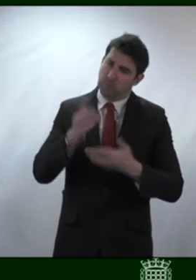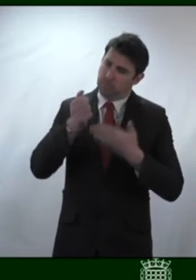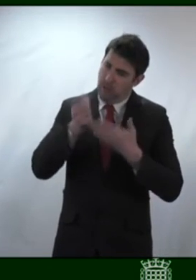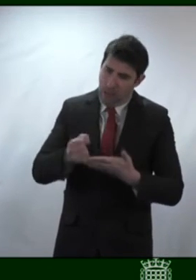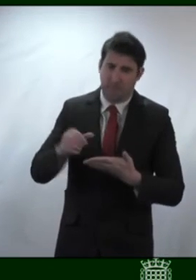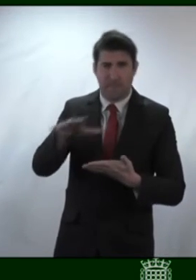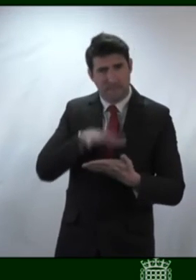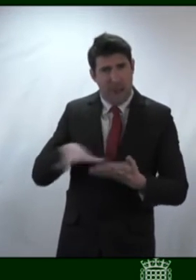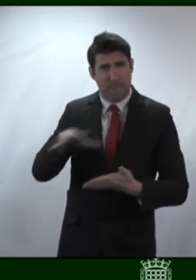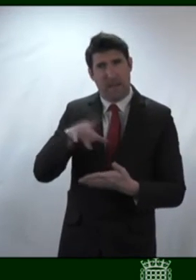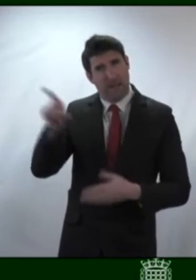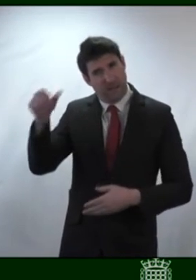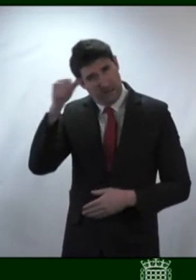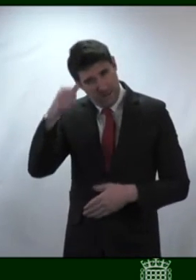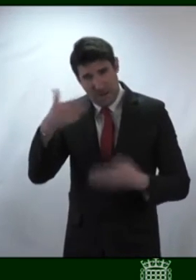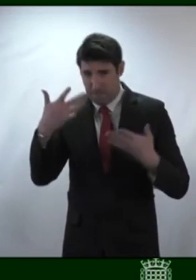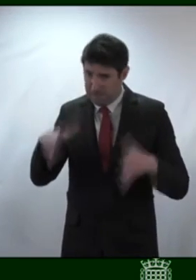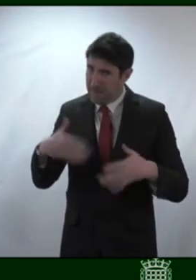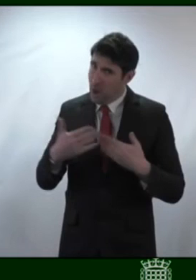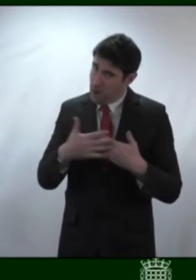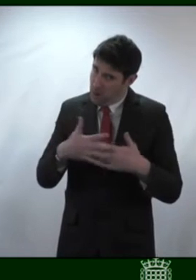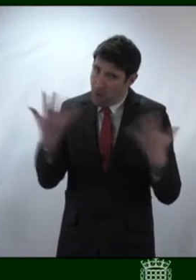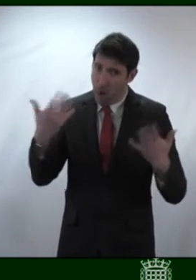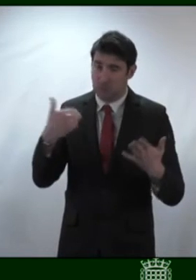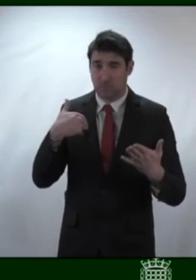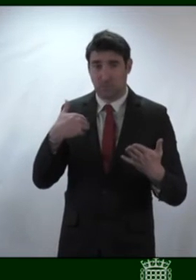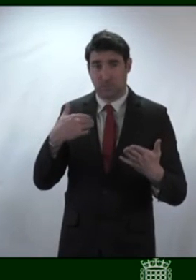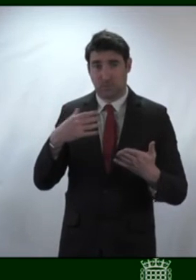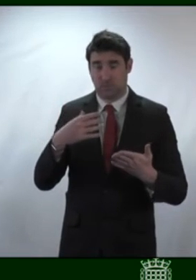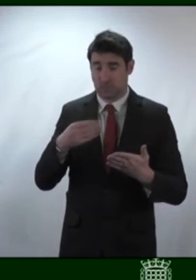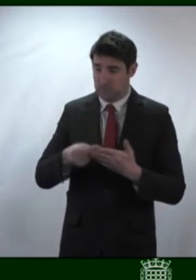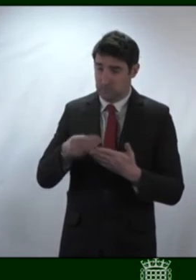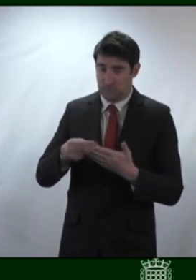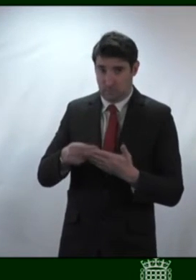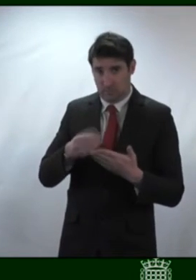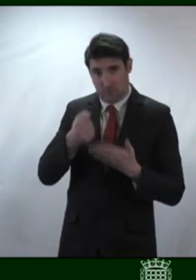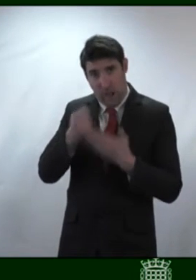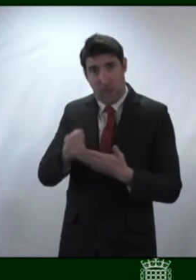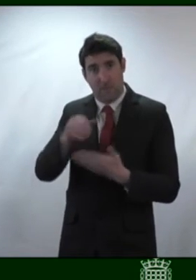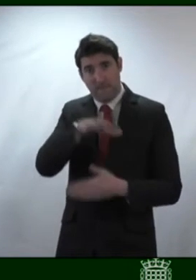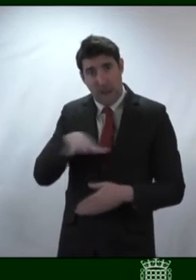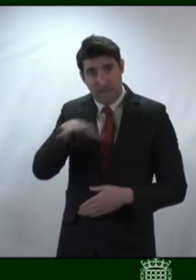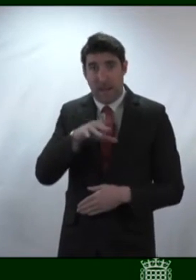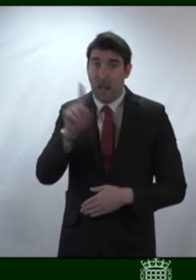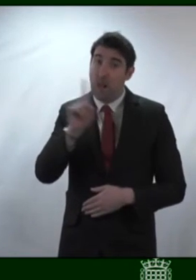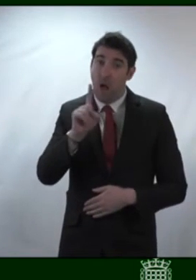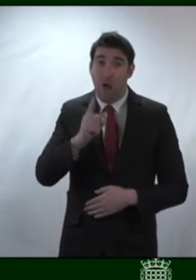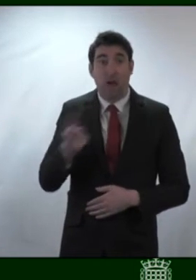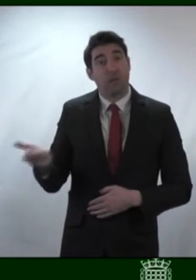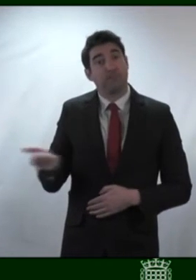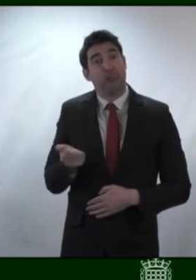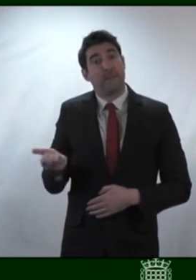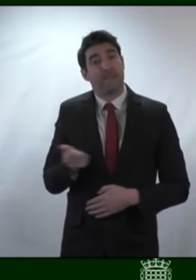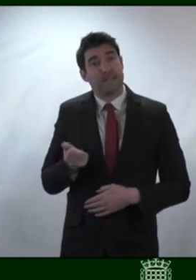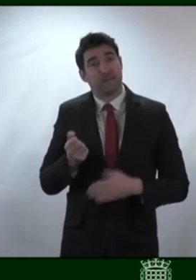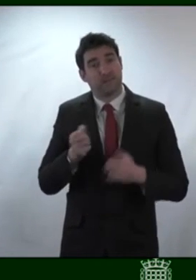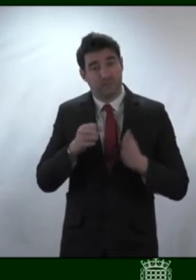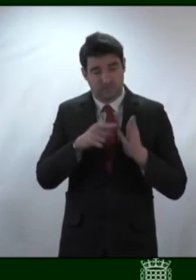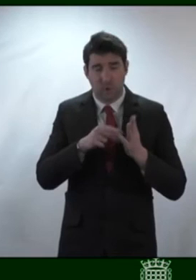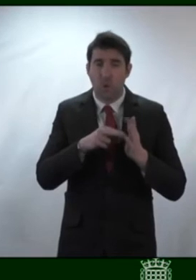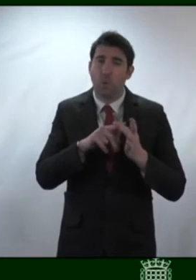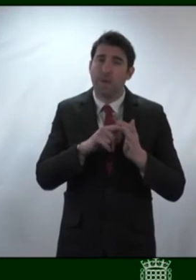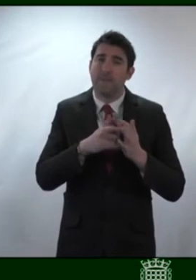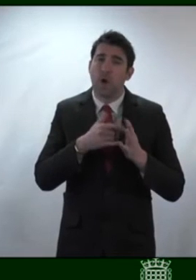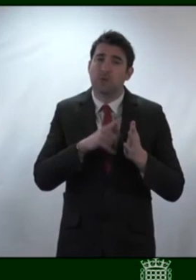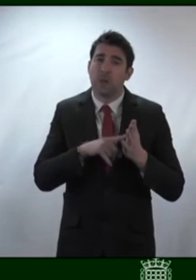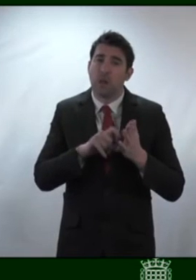knows, with big uprates in universal credit and all manner of support that we are providing, in